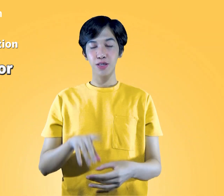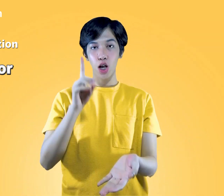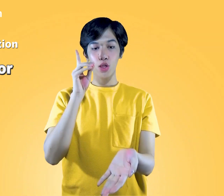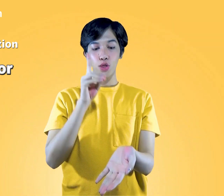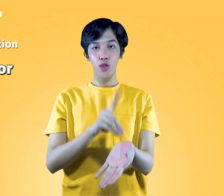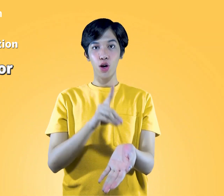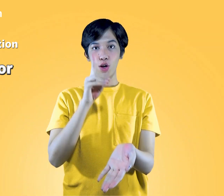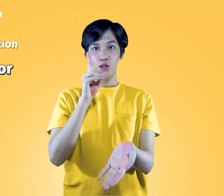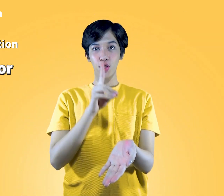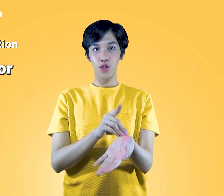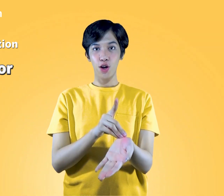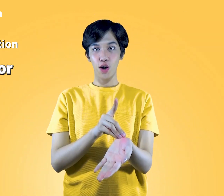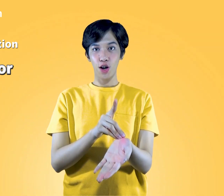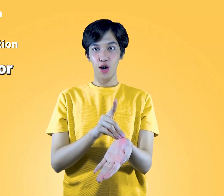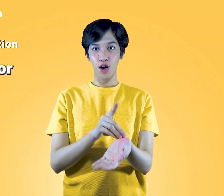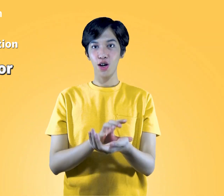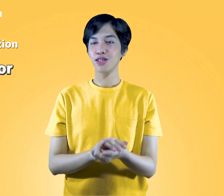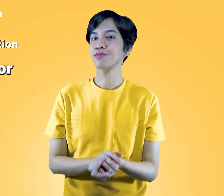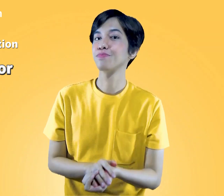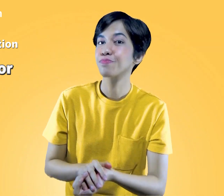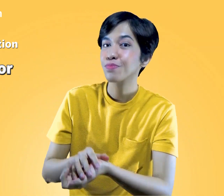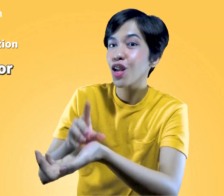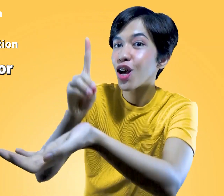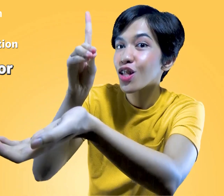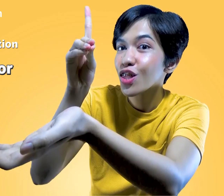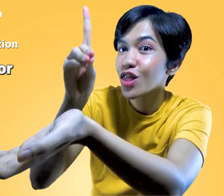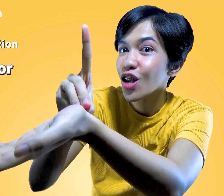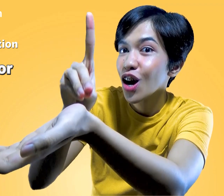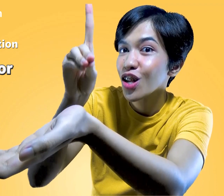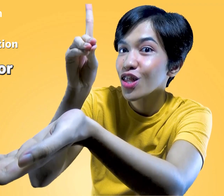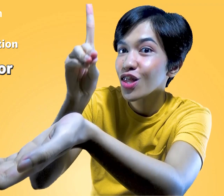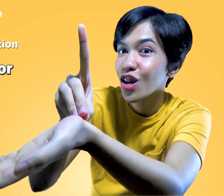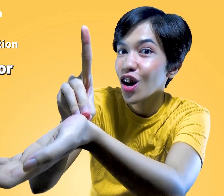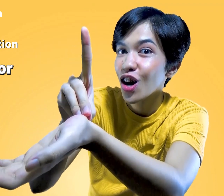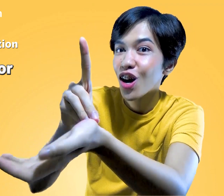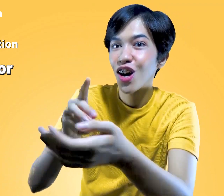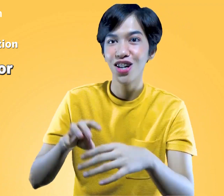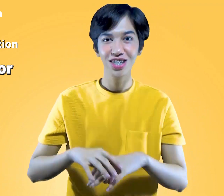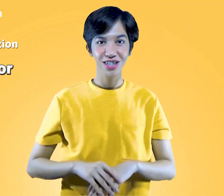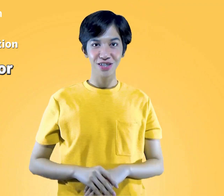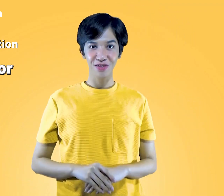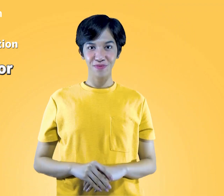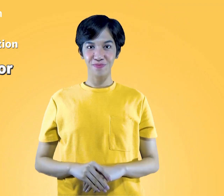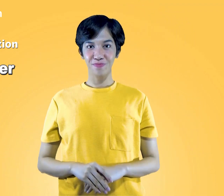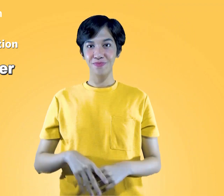Doctor